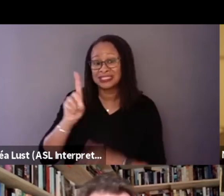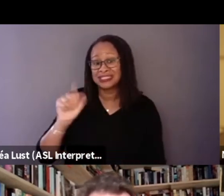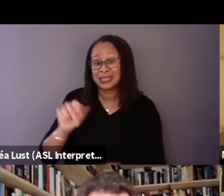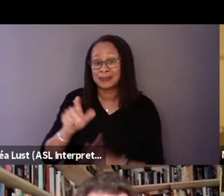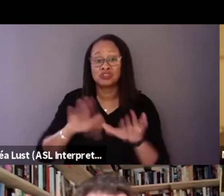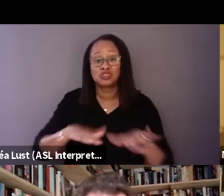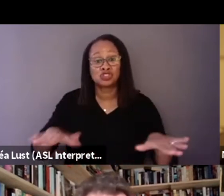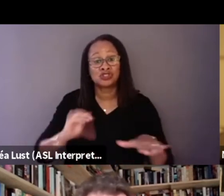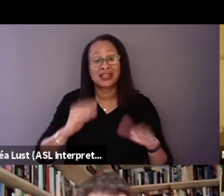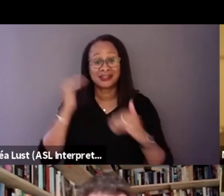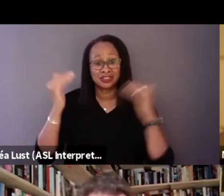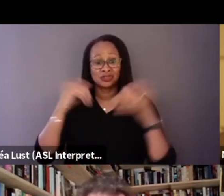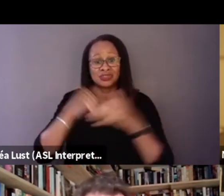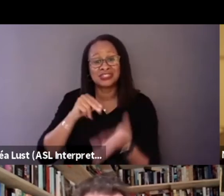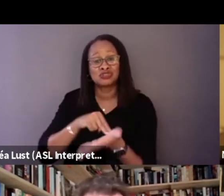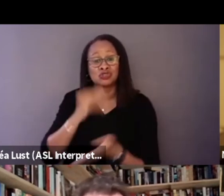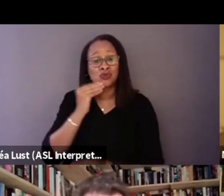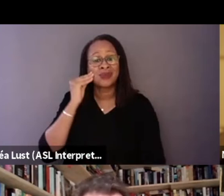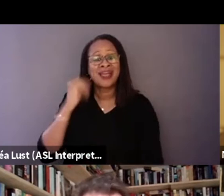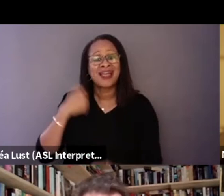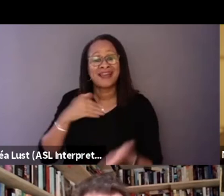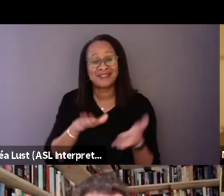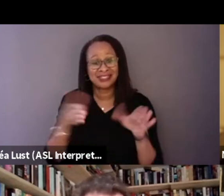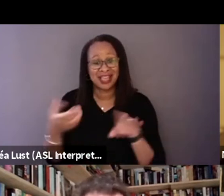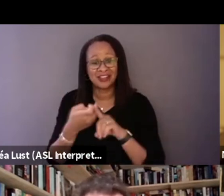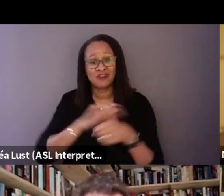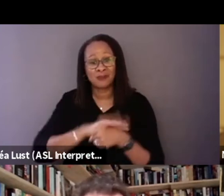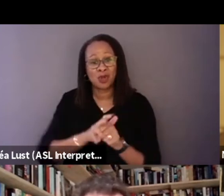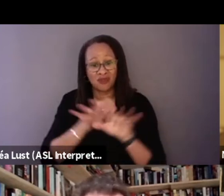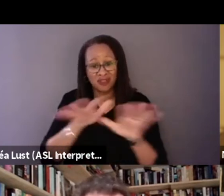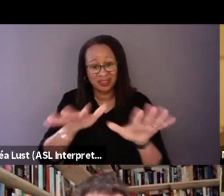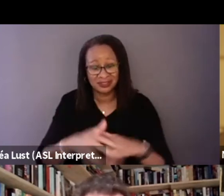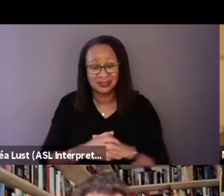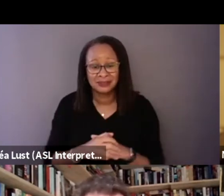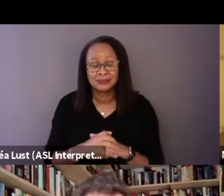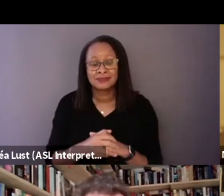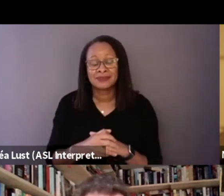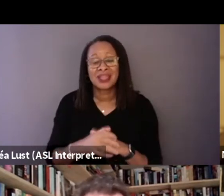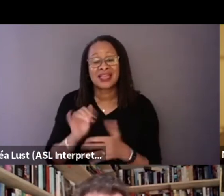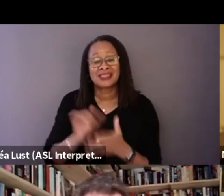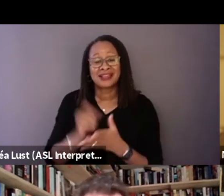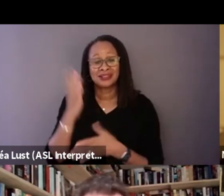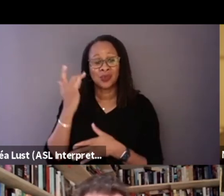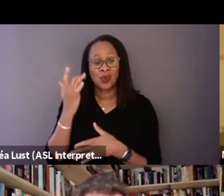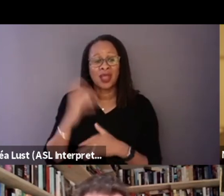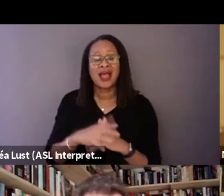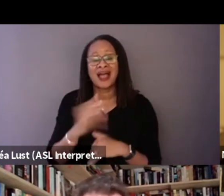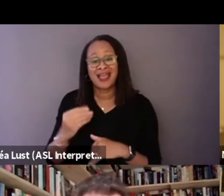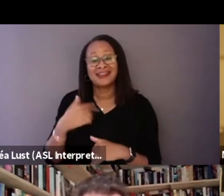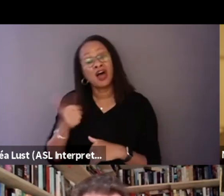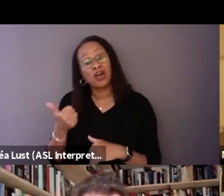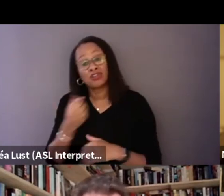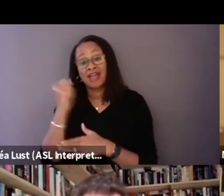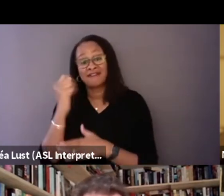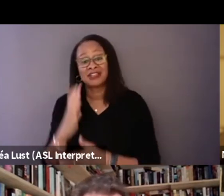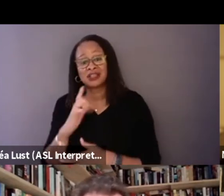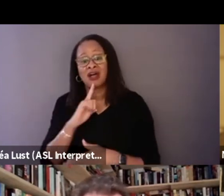and adults in nursing homes have died from the Corona virus. That's why I and other advocates are pushing Congress